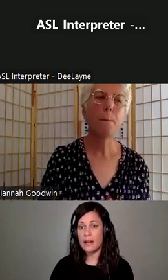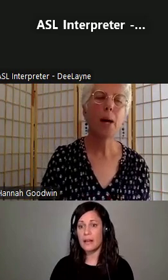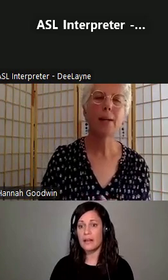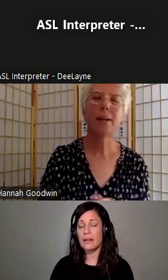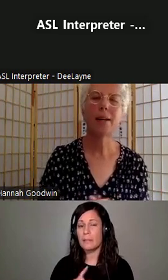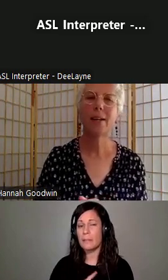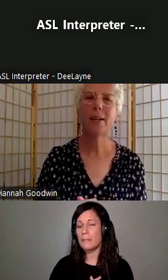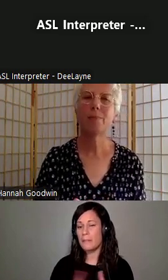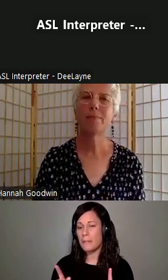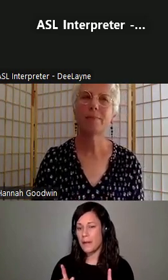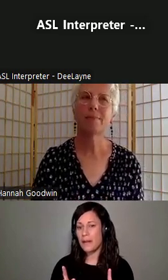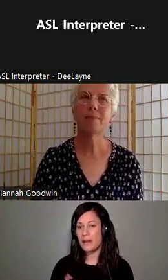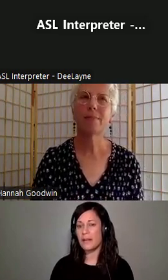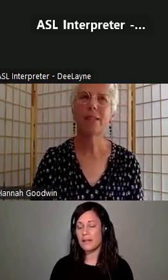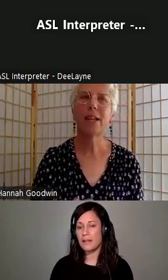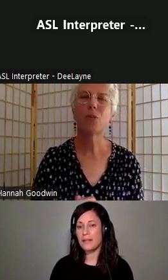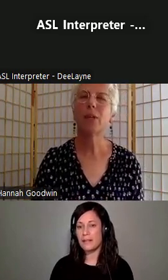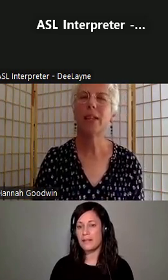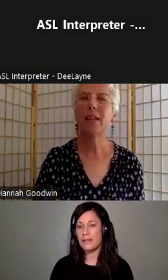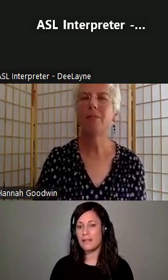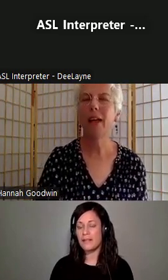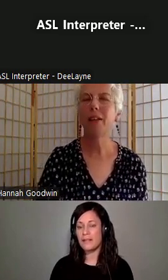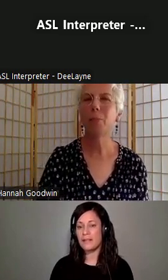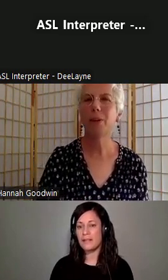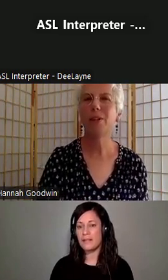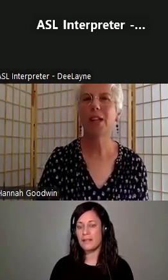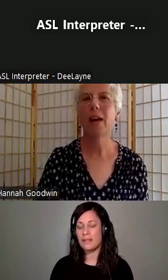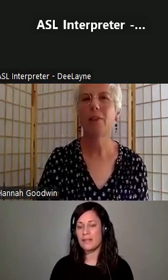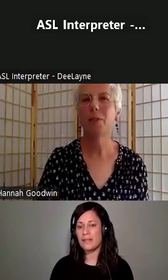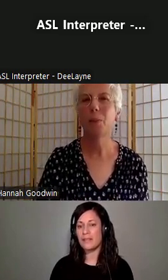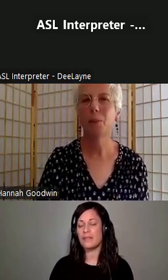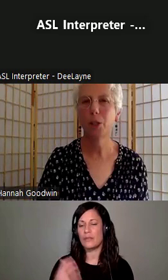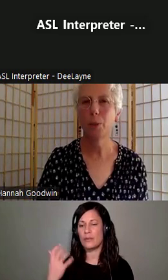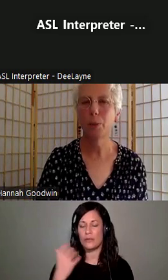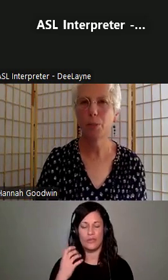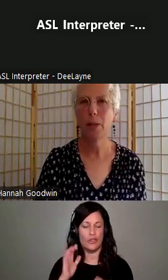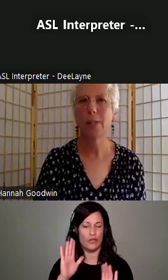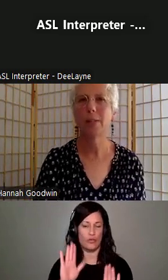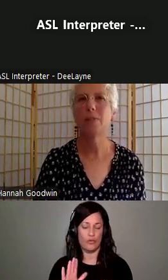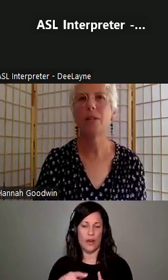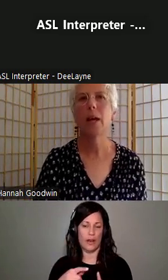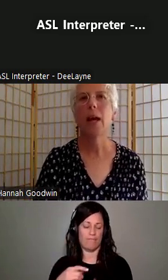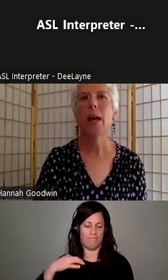but it's really invaluable to have multiple perspectives.